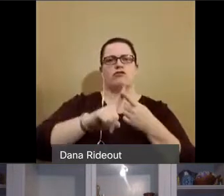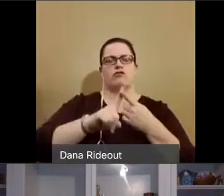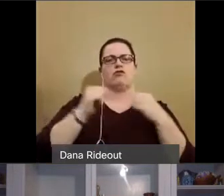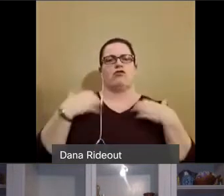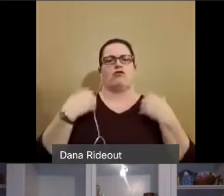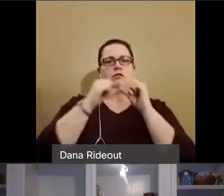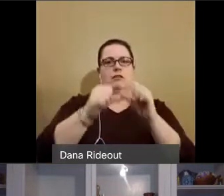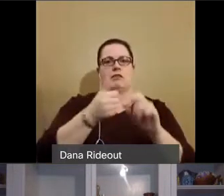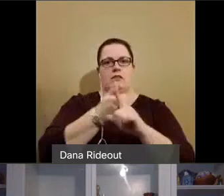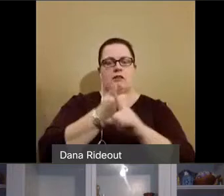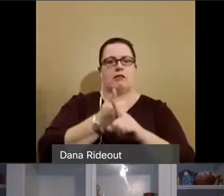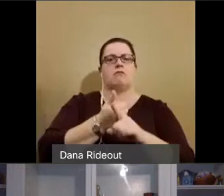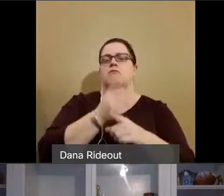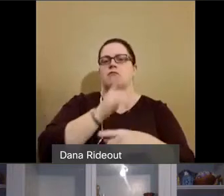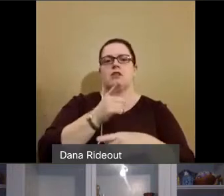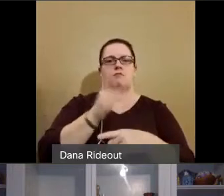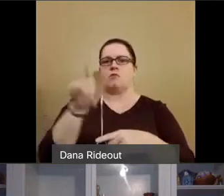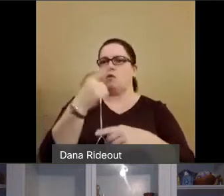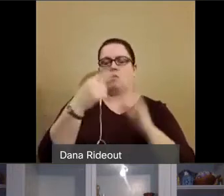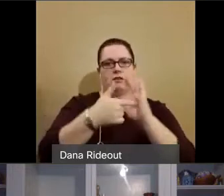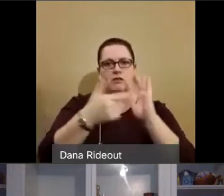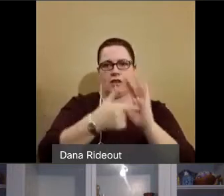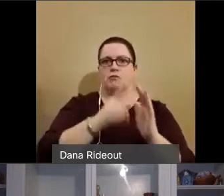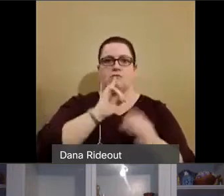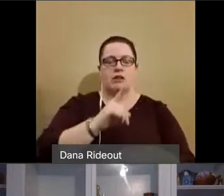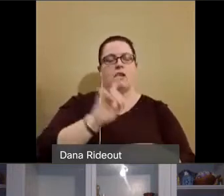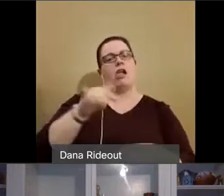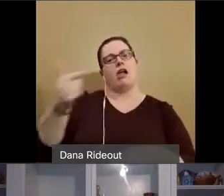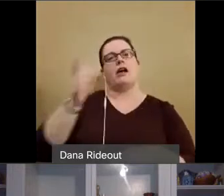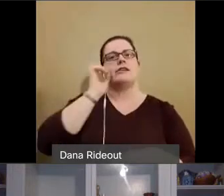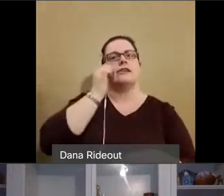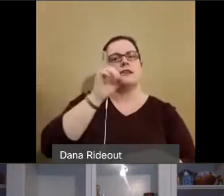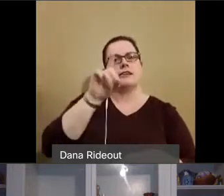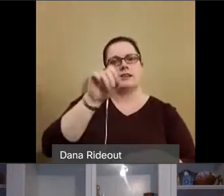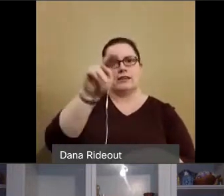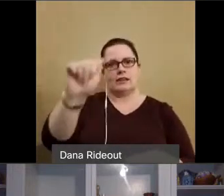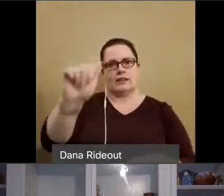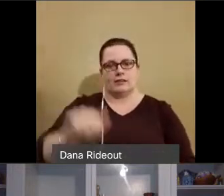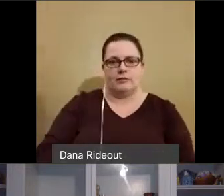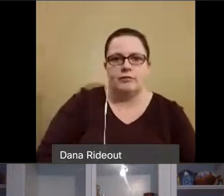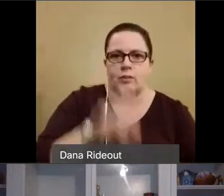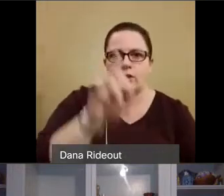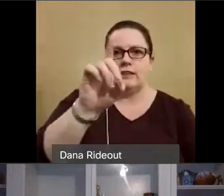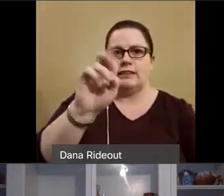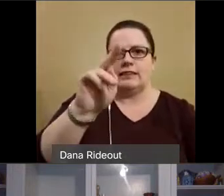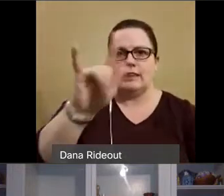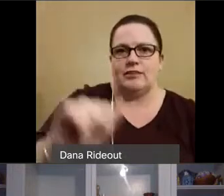And the only examples of resilience that are really. Mobilize and that document referred to indigenous people and I think.